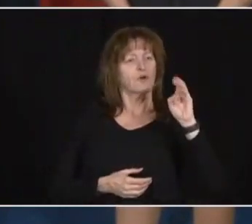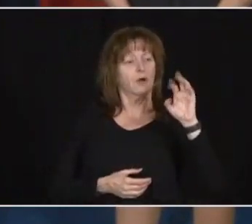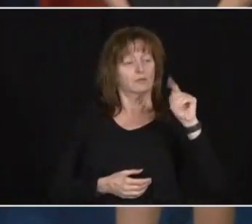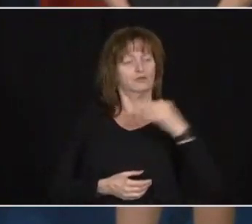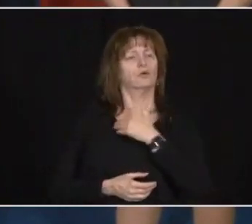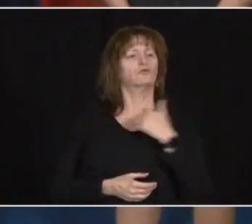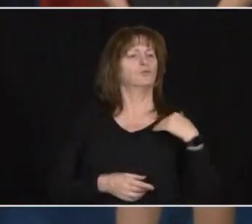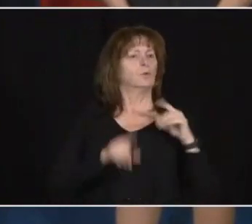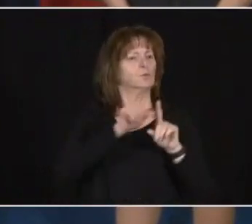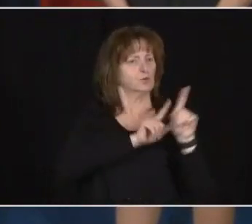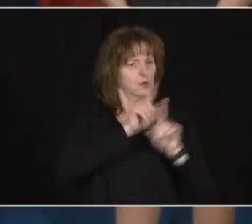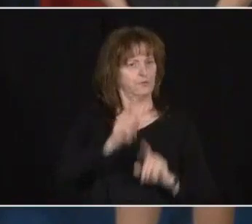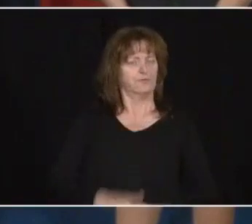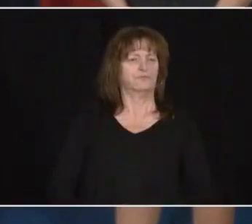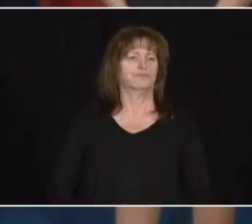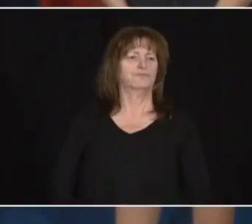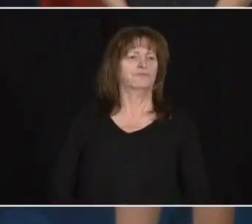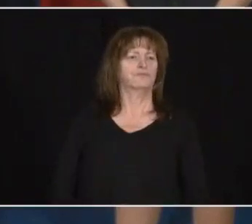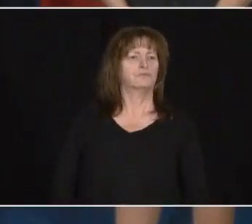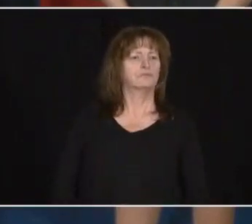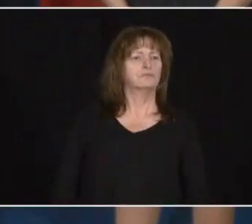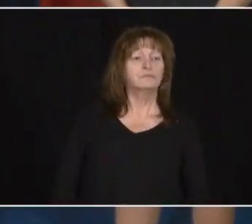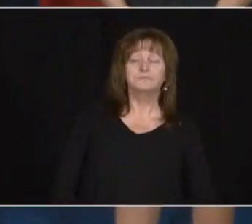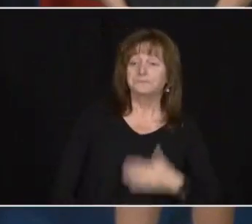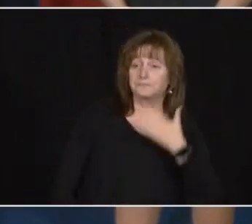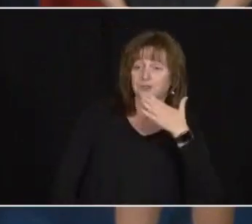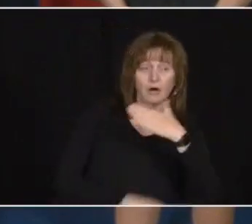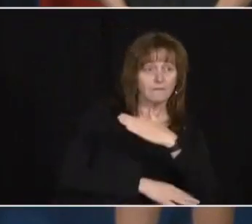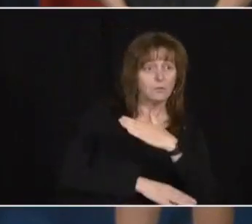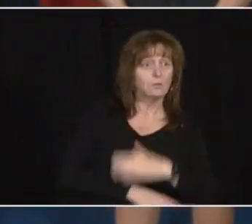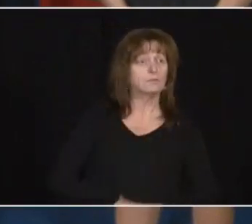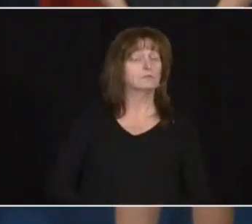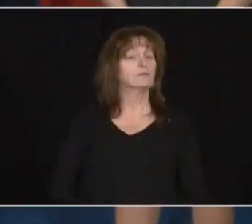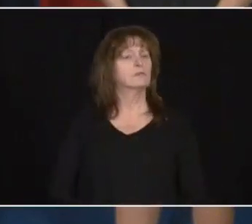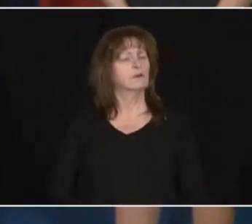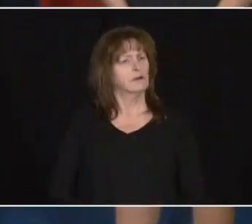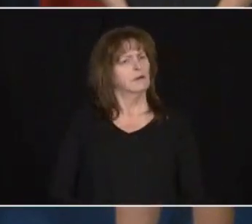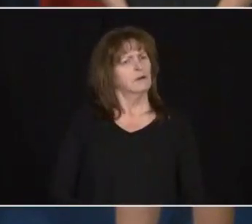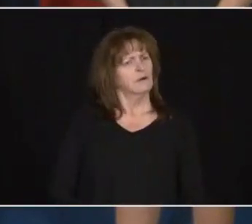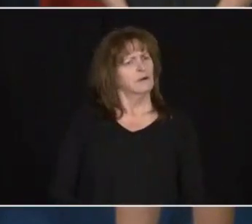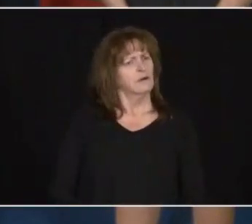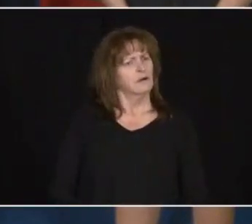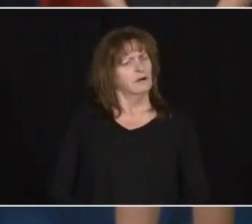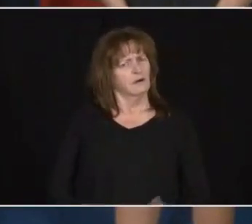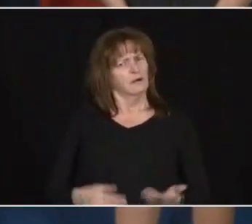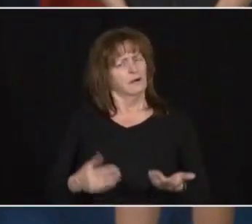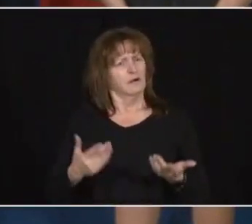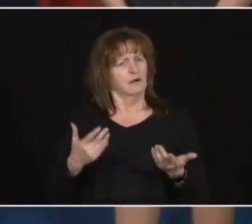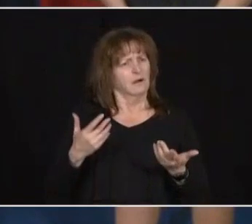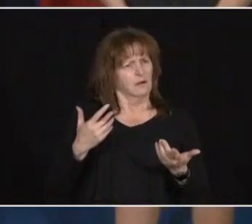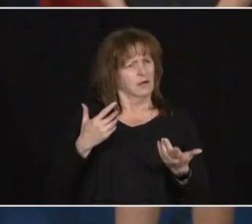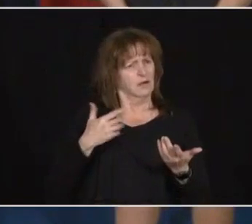It was hoped we would see 19,000 COVID-19 tests a day by mid-April, but we are